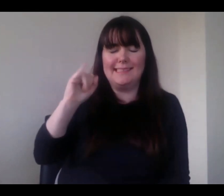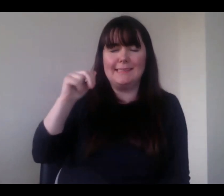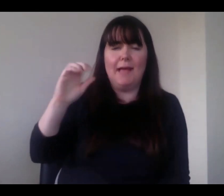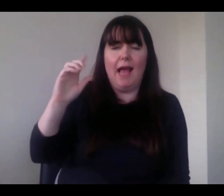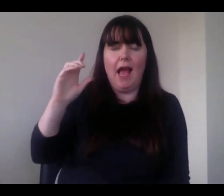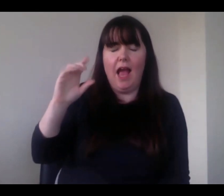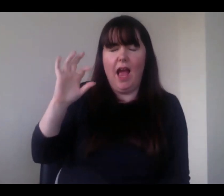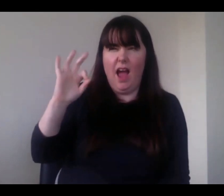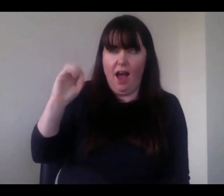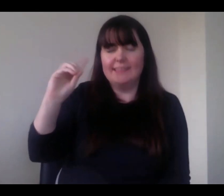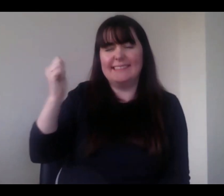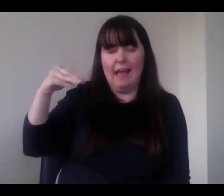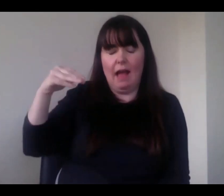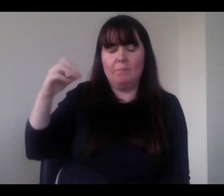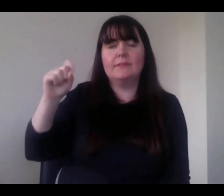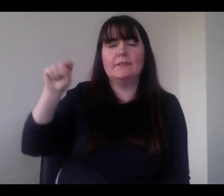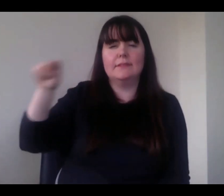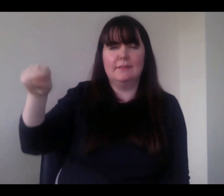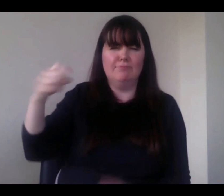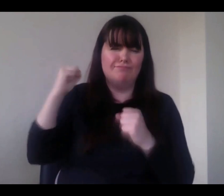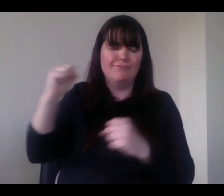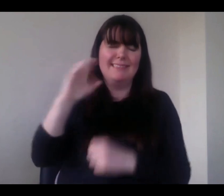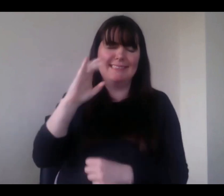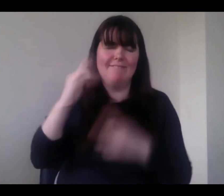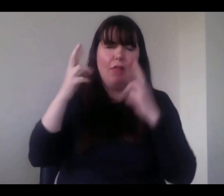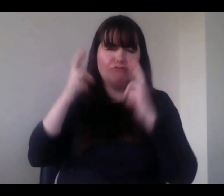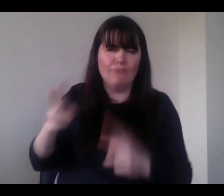this blistering anthem of civil rights.